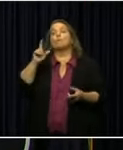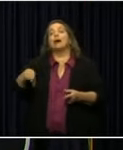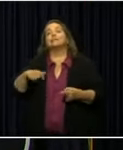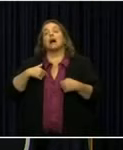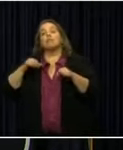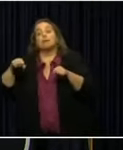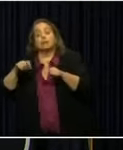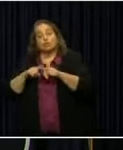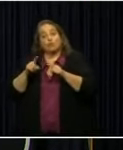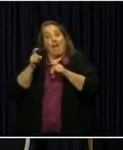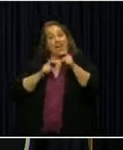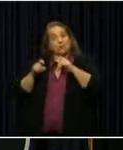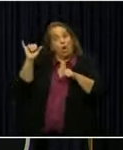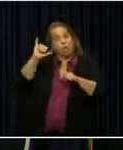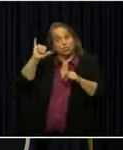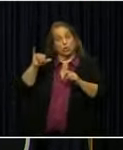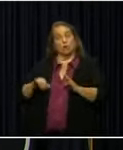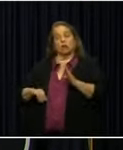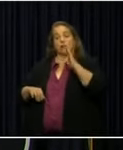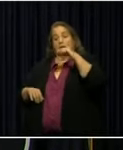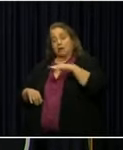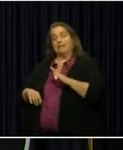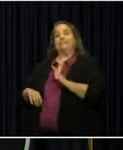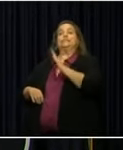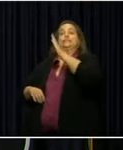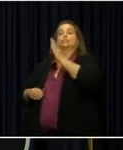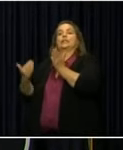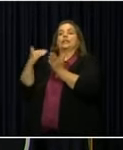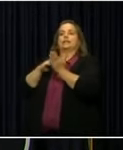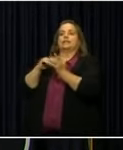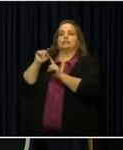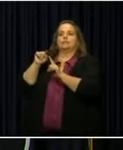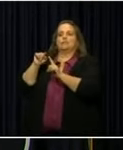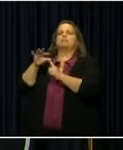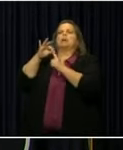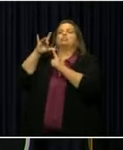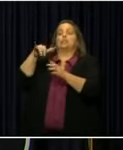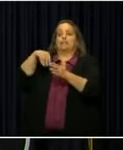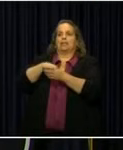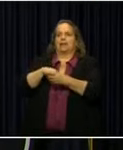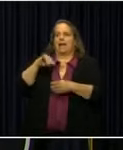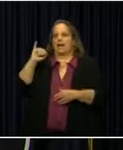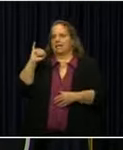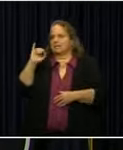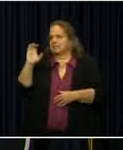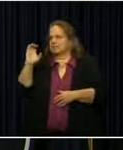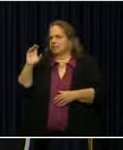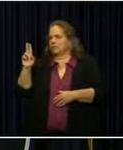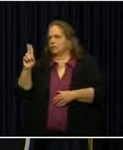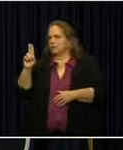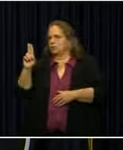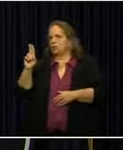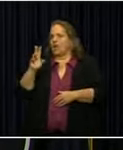LEAST HARM POSSIBLE TO PEOPLE, THE MOST VULNERABLE STILL HAVE TO BE PROTECTED, AND EVERYBODY ELSE HAS TO TAKE STEPS AND HELP